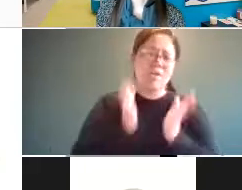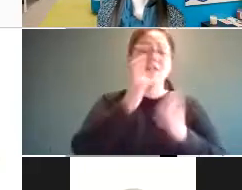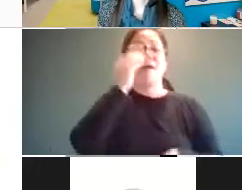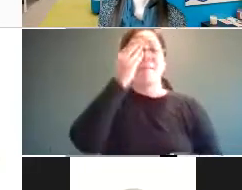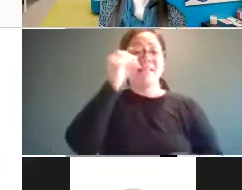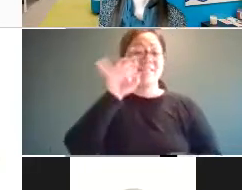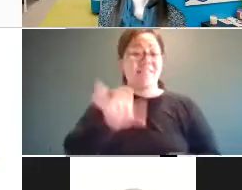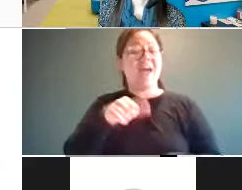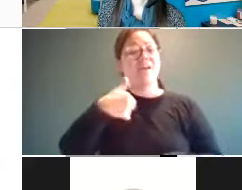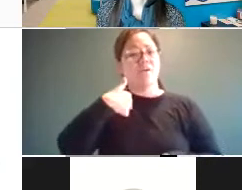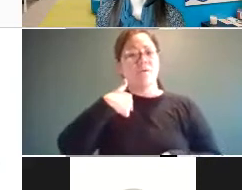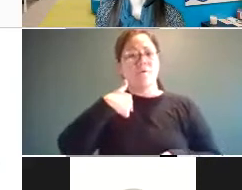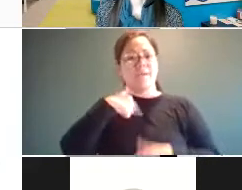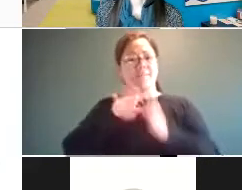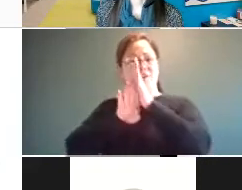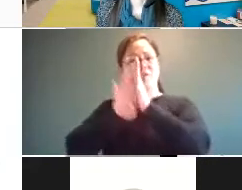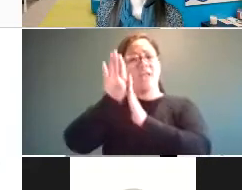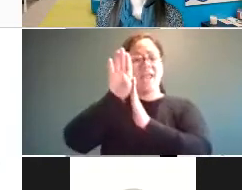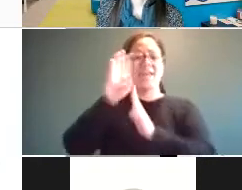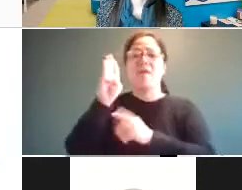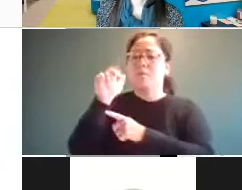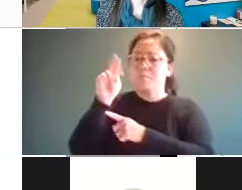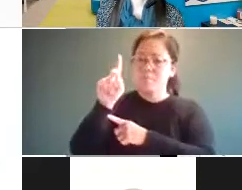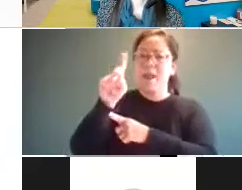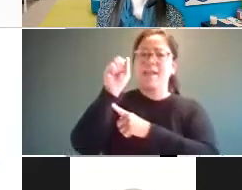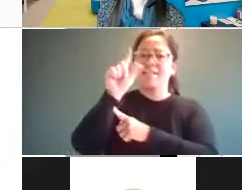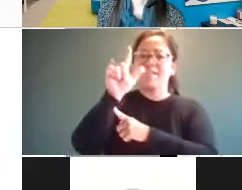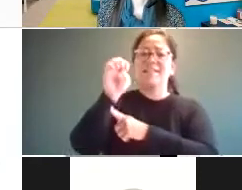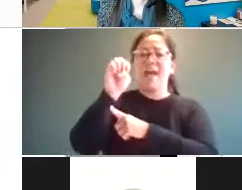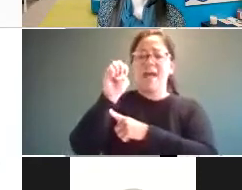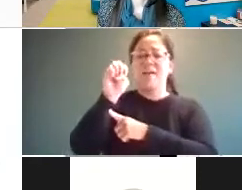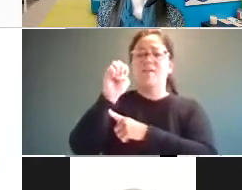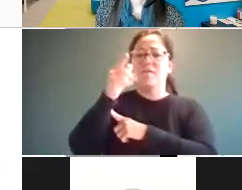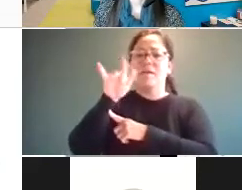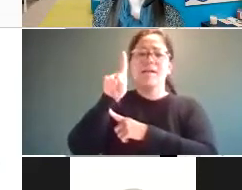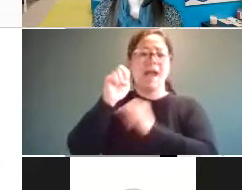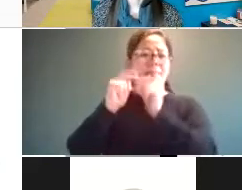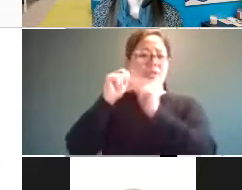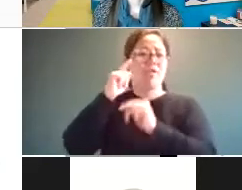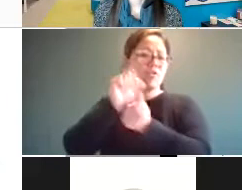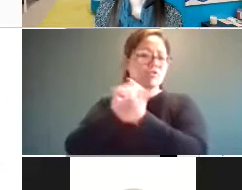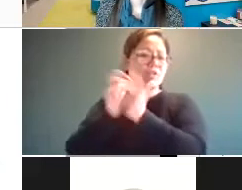we've even created a brand style guide builder for translation. And so we will be sharing that